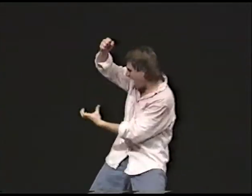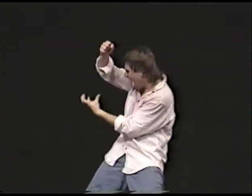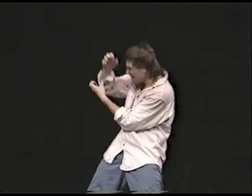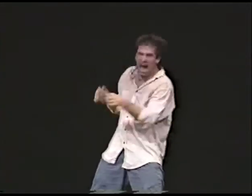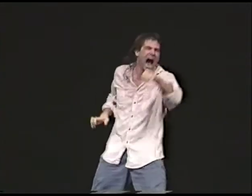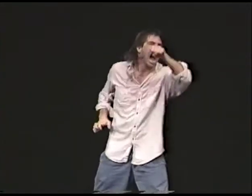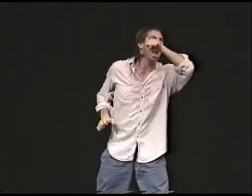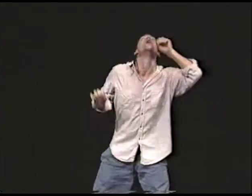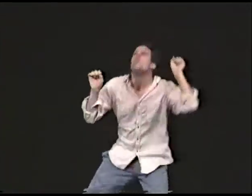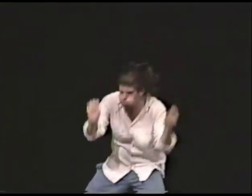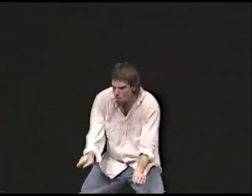[MAKES FRISBEE SOUND]